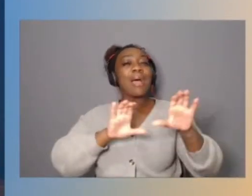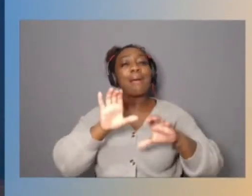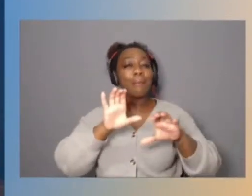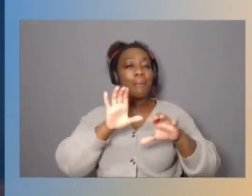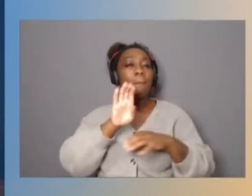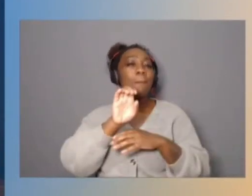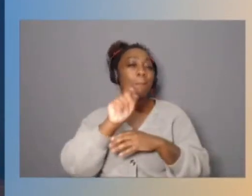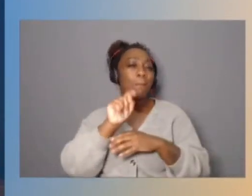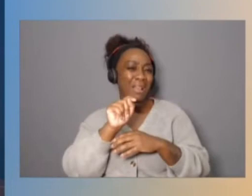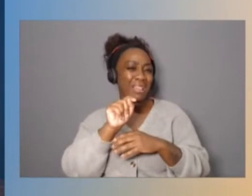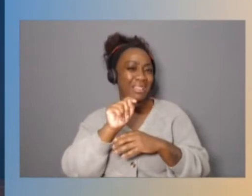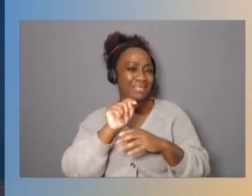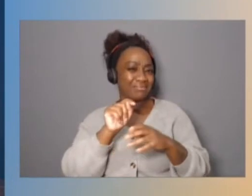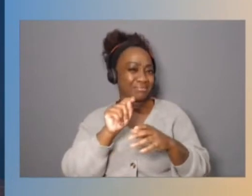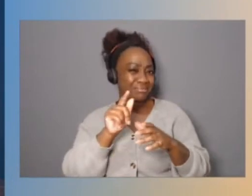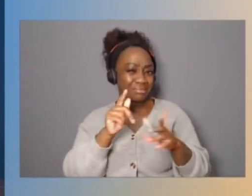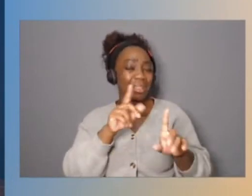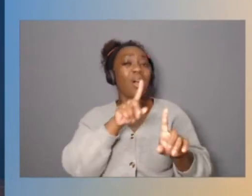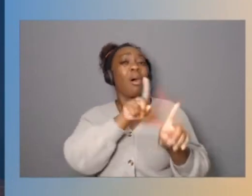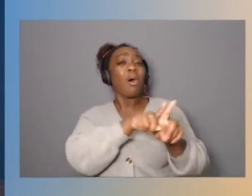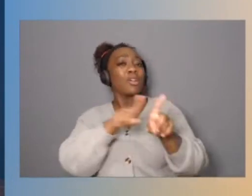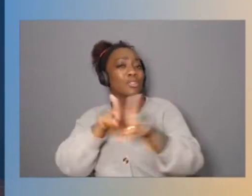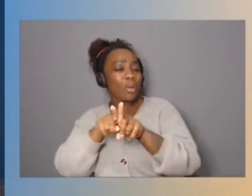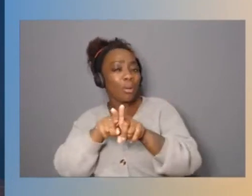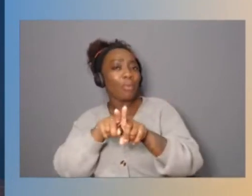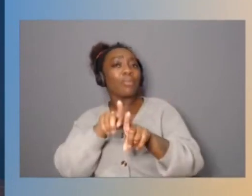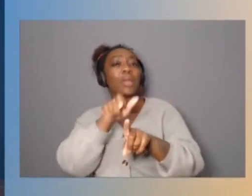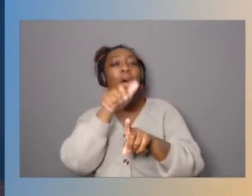comparable GPU-based instances, Autodesk.